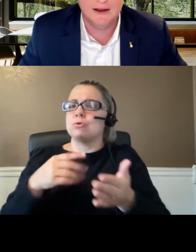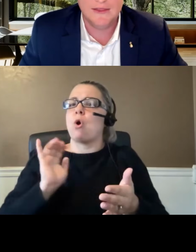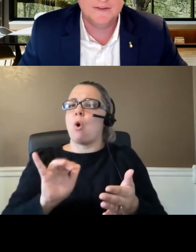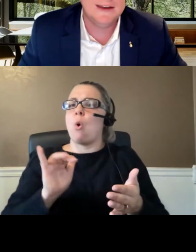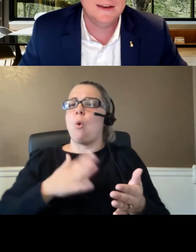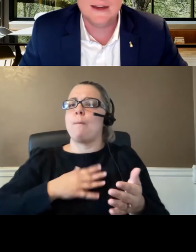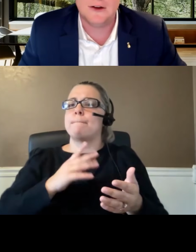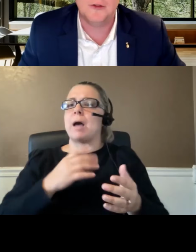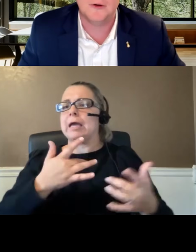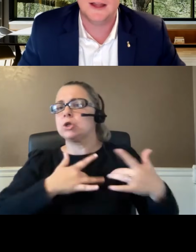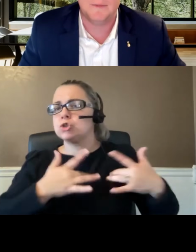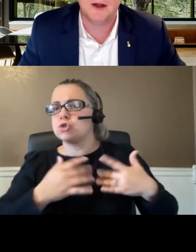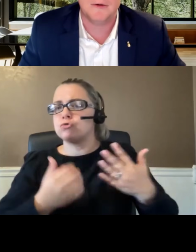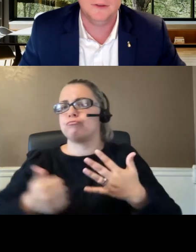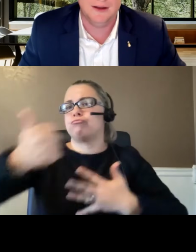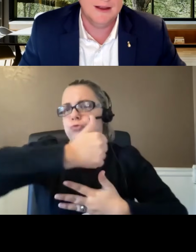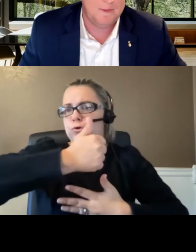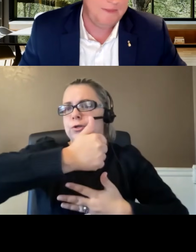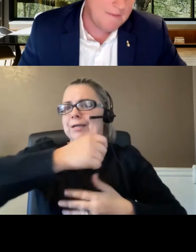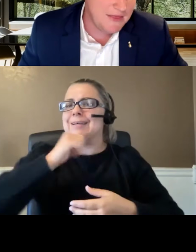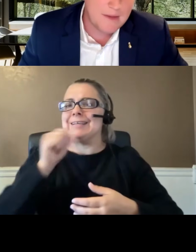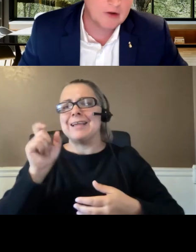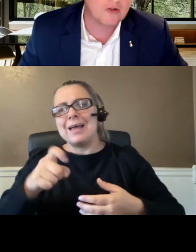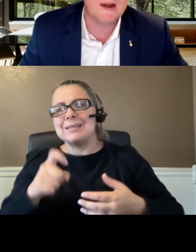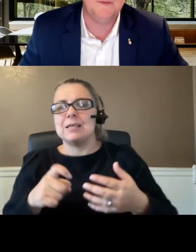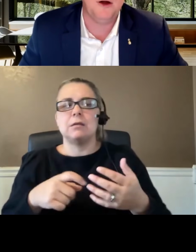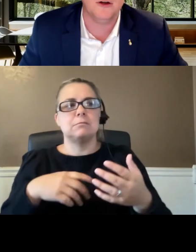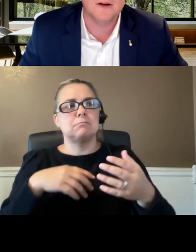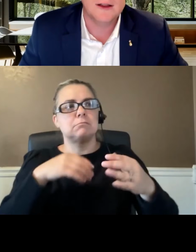way that didn't need to go through a lot of bureaucracy. That made them a great partner